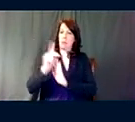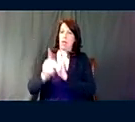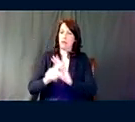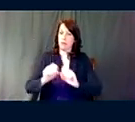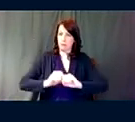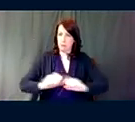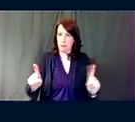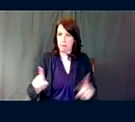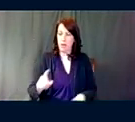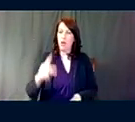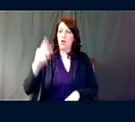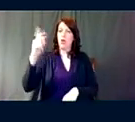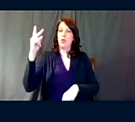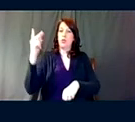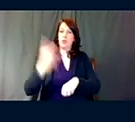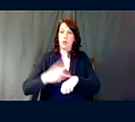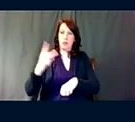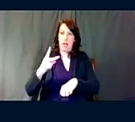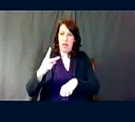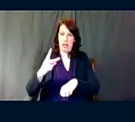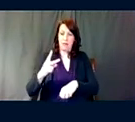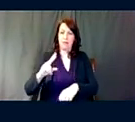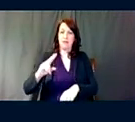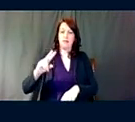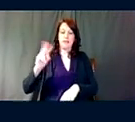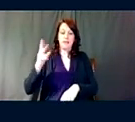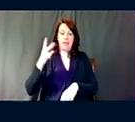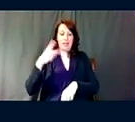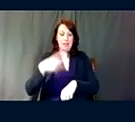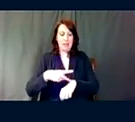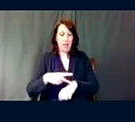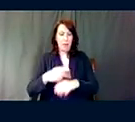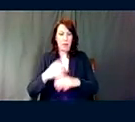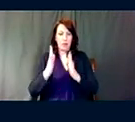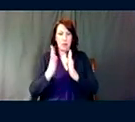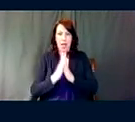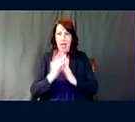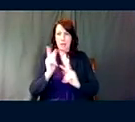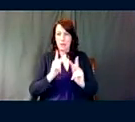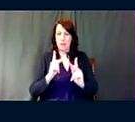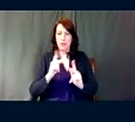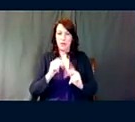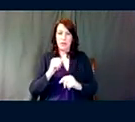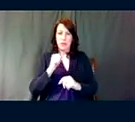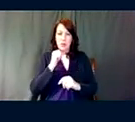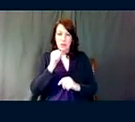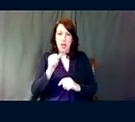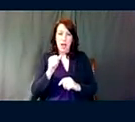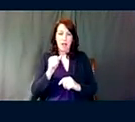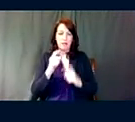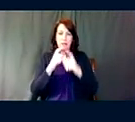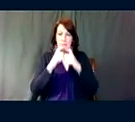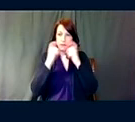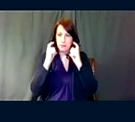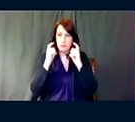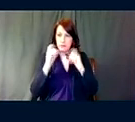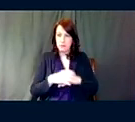HE DID TWICE. AND THE SECOND TIME WAS TO ASK